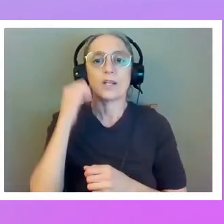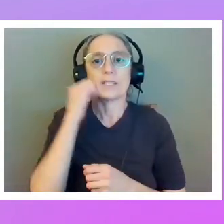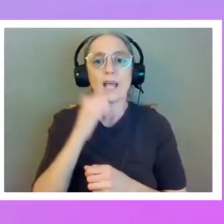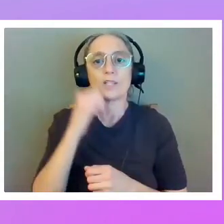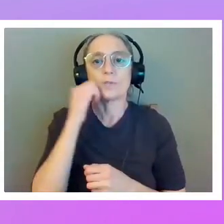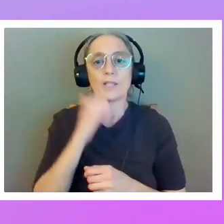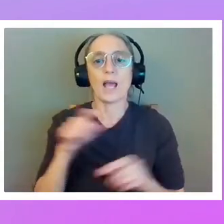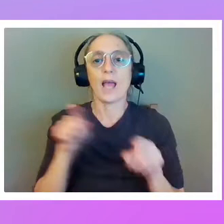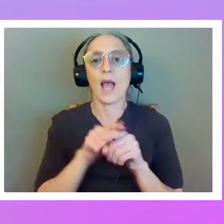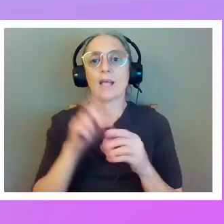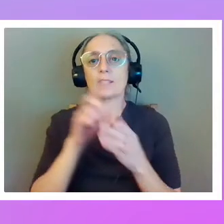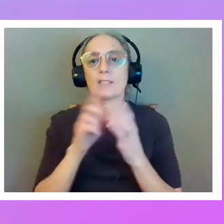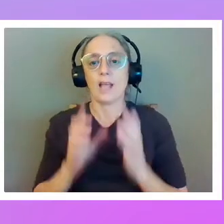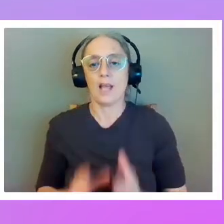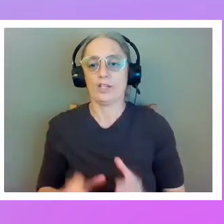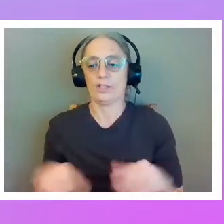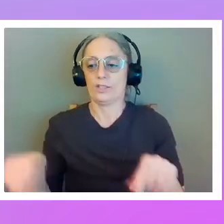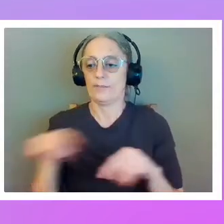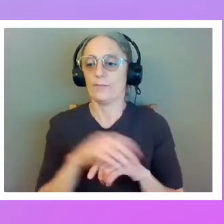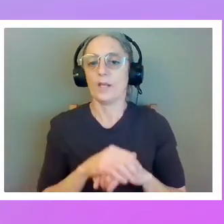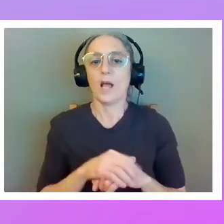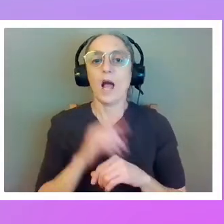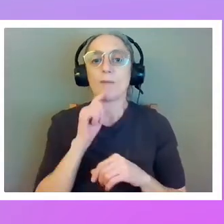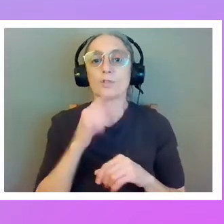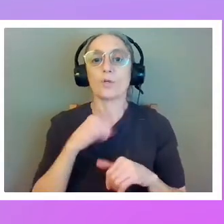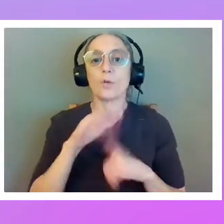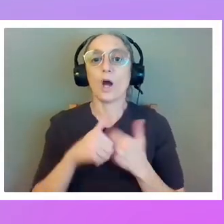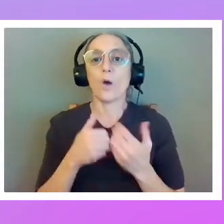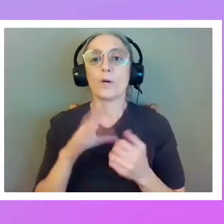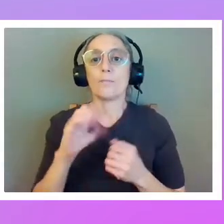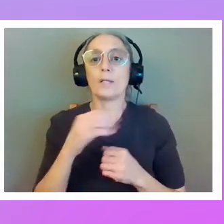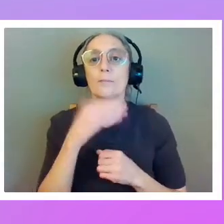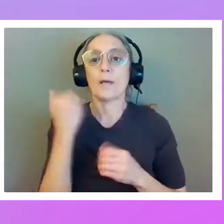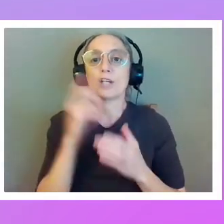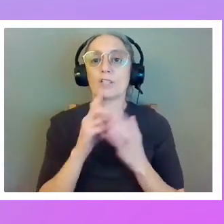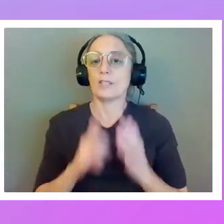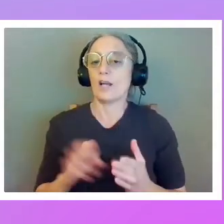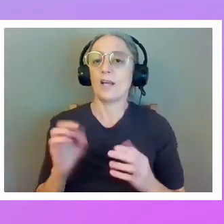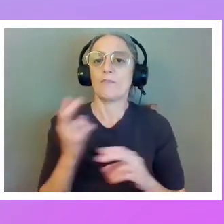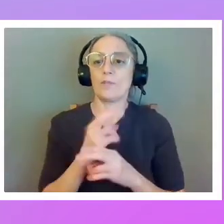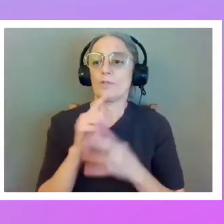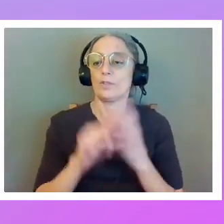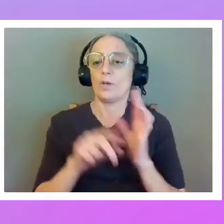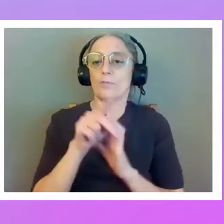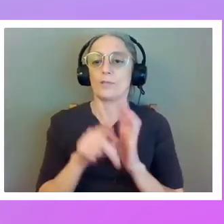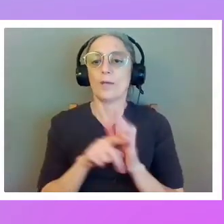I'm sure that we would all be better designers if we use these principles as a starting point to work from